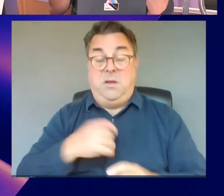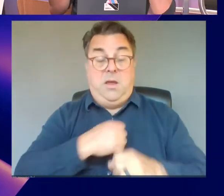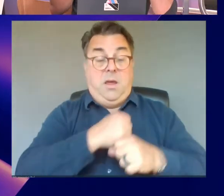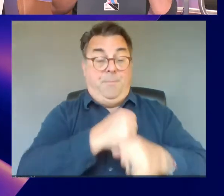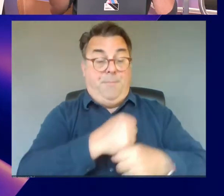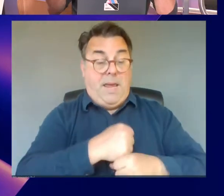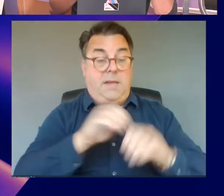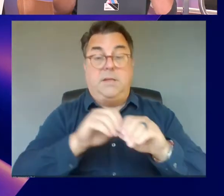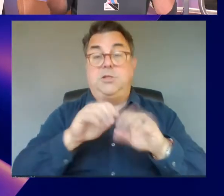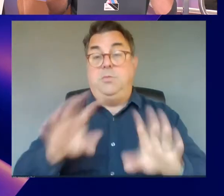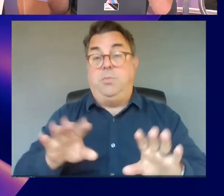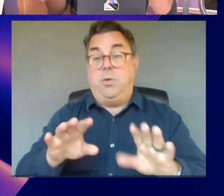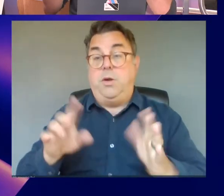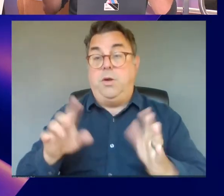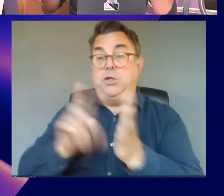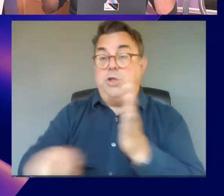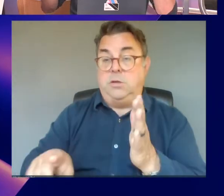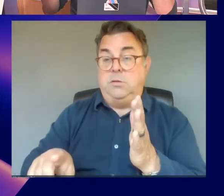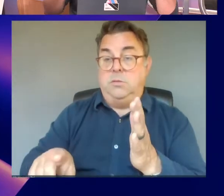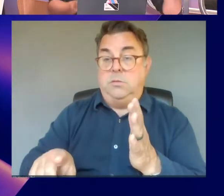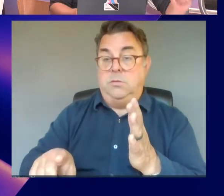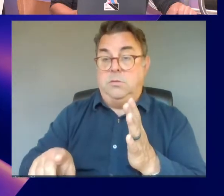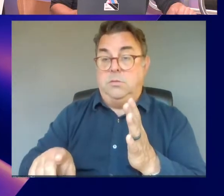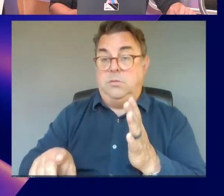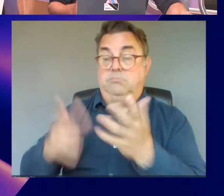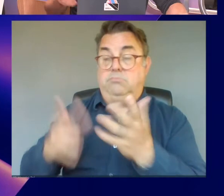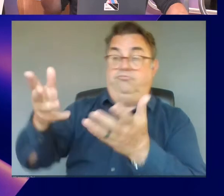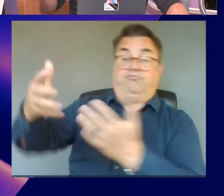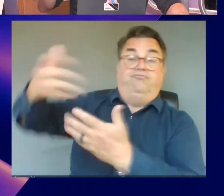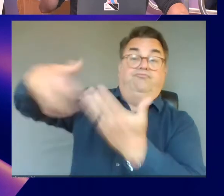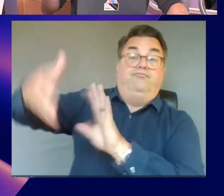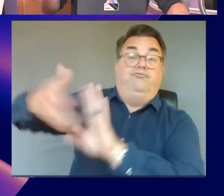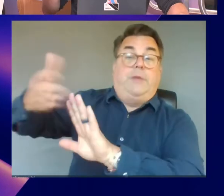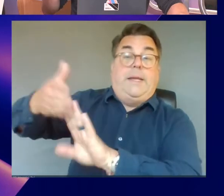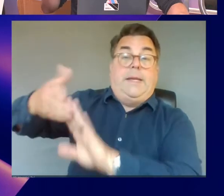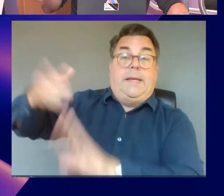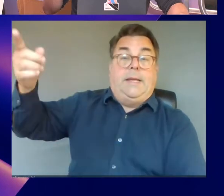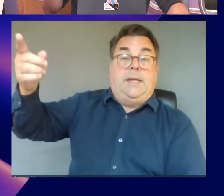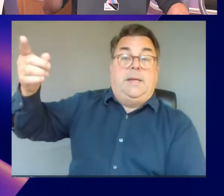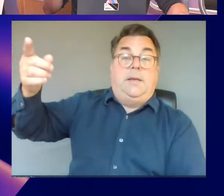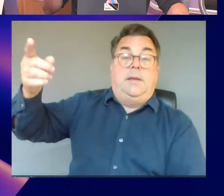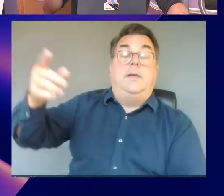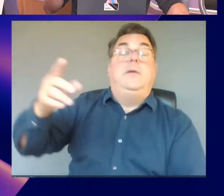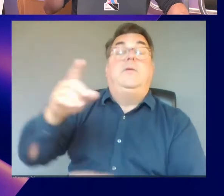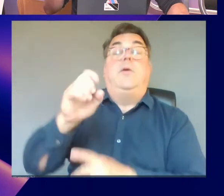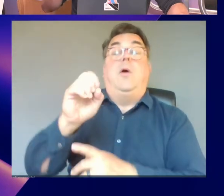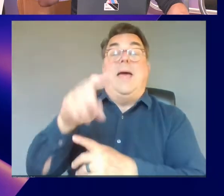and then now it's out there. So what Extensions does, I'm gonna switch gears a little bit to Extensions.